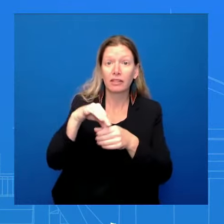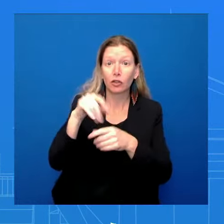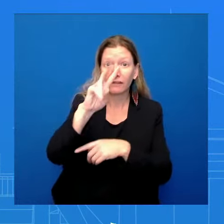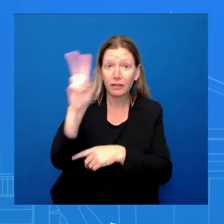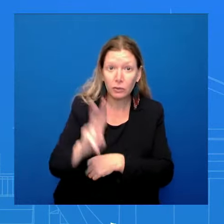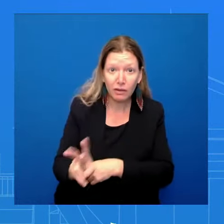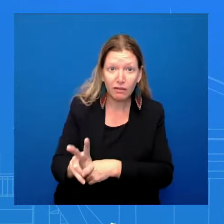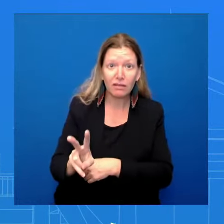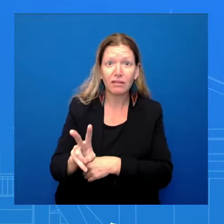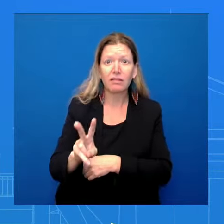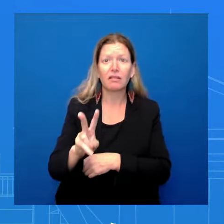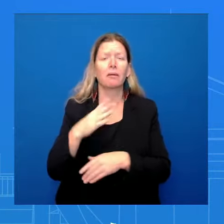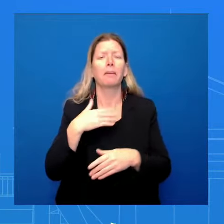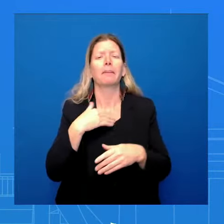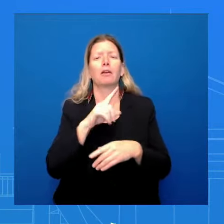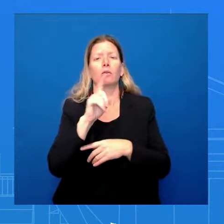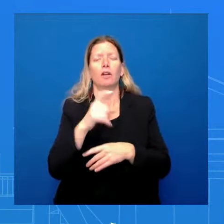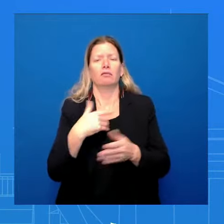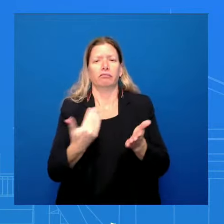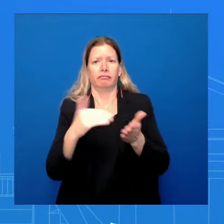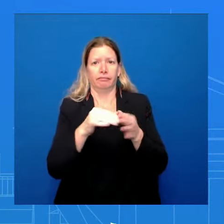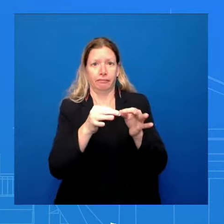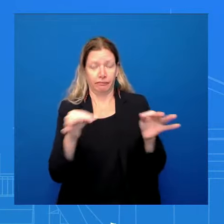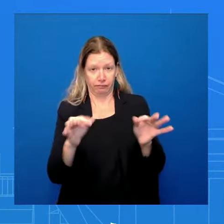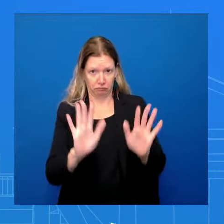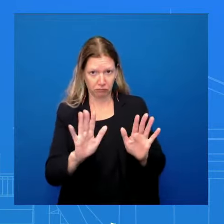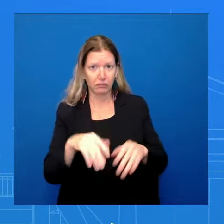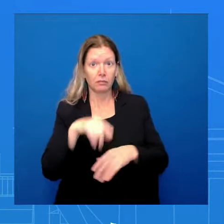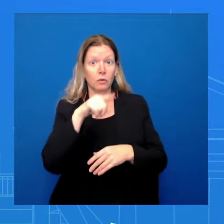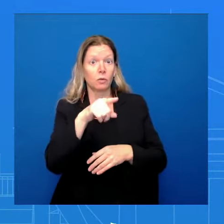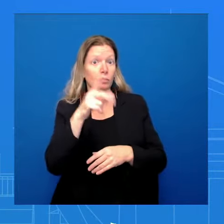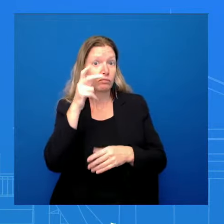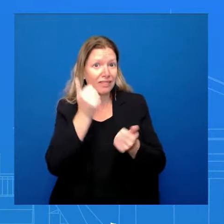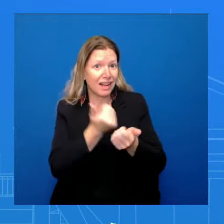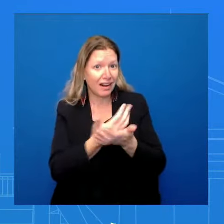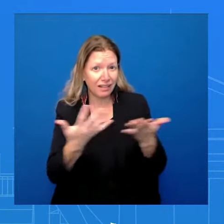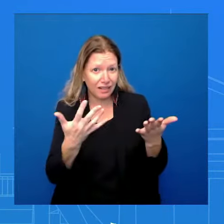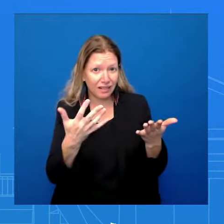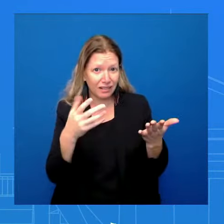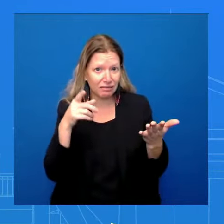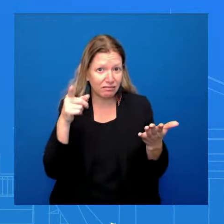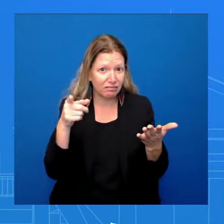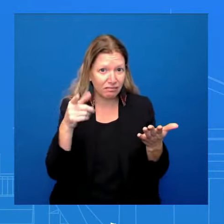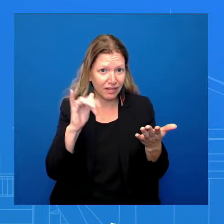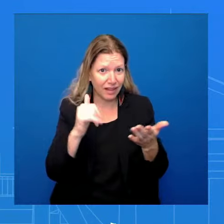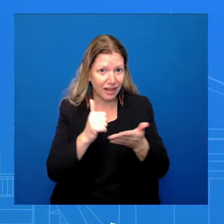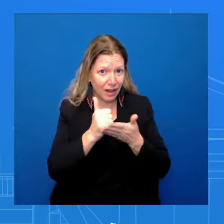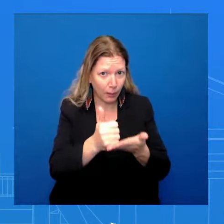that brings you closer to reconsider sanctions? Mr. Sullivan: I'm not going to handicap the progress or characterize the progress.